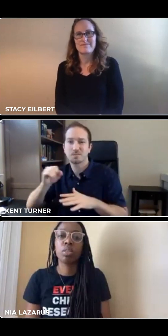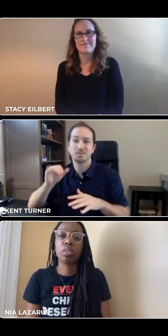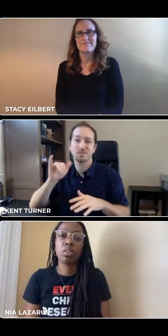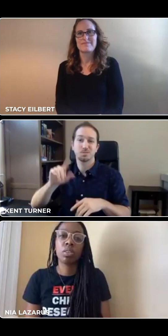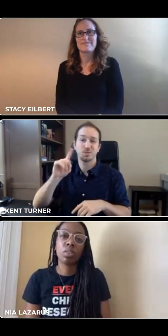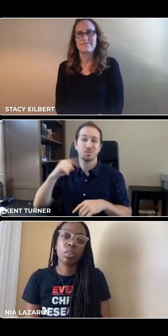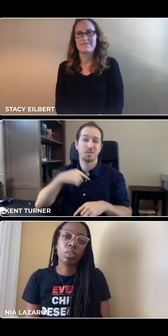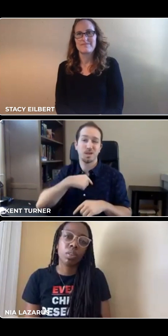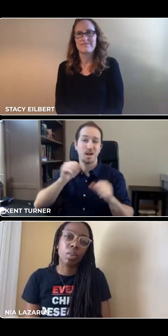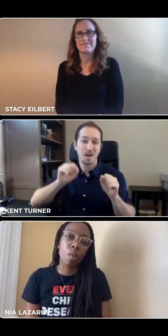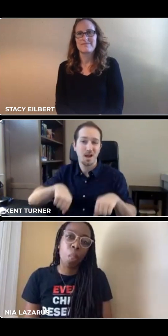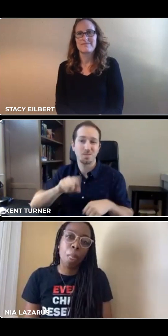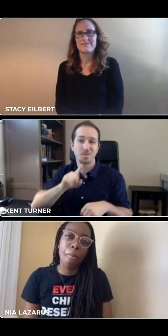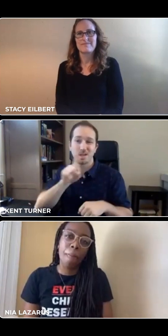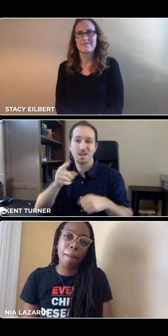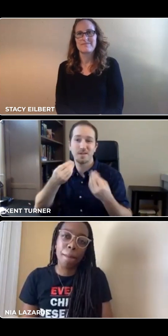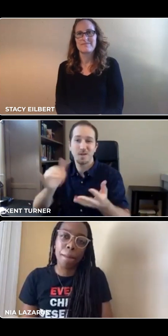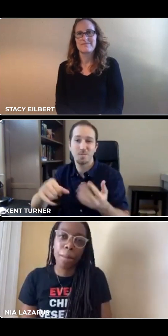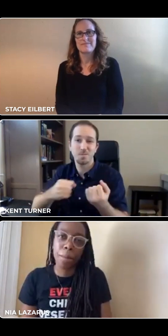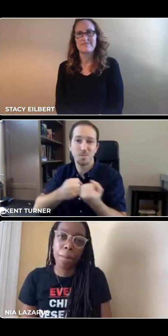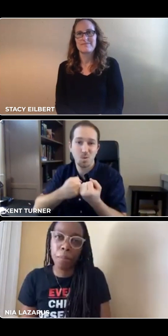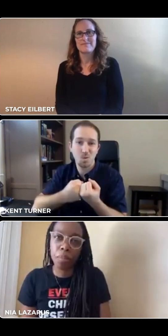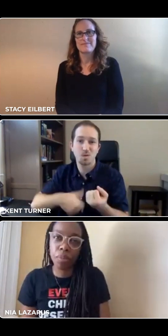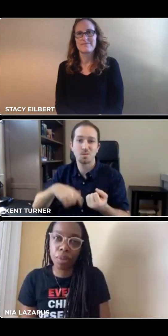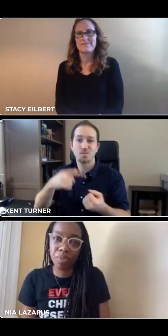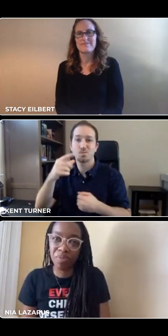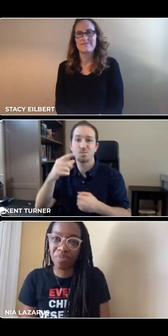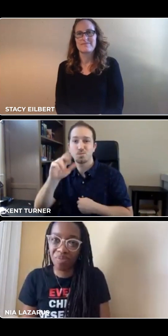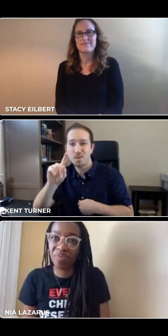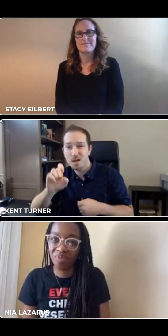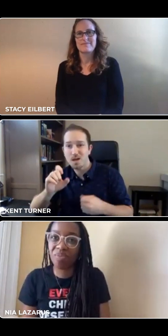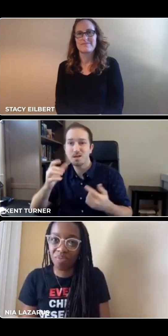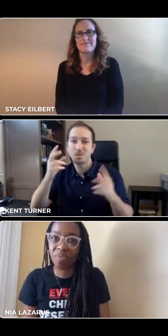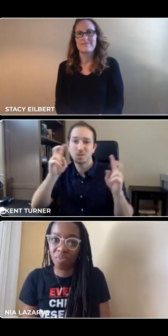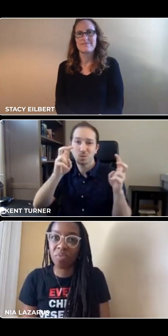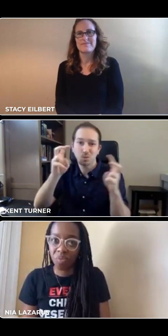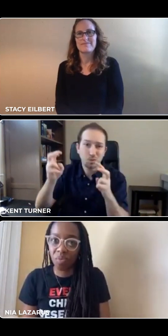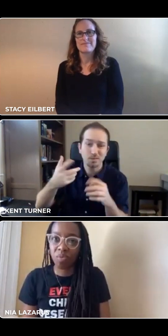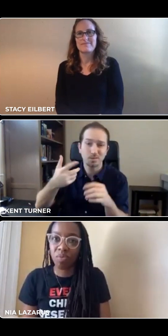able to provide that help and support. And that's the main thing that we can give back